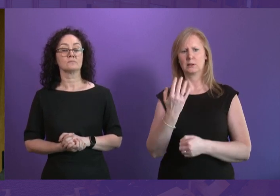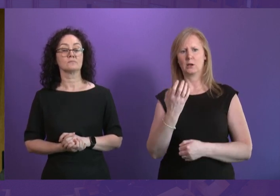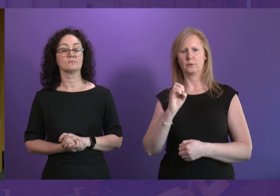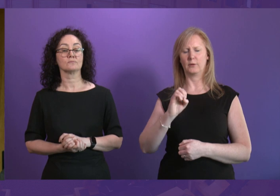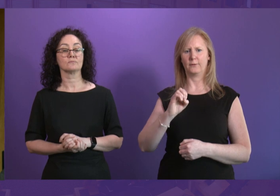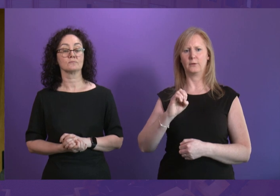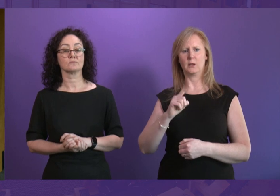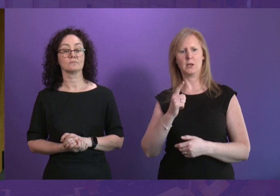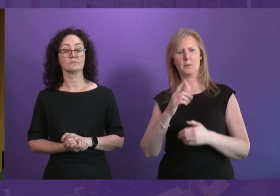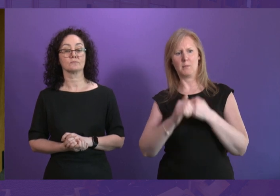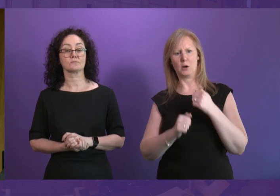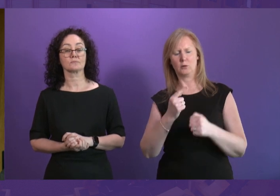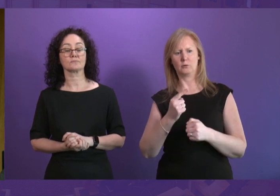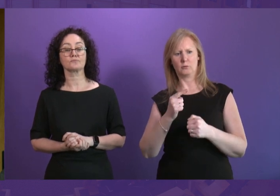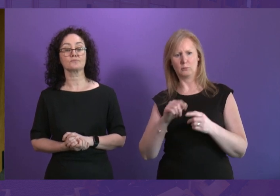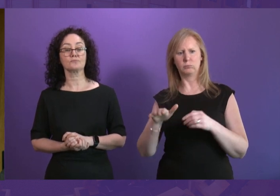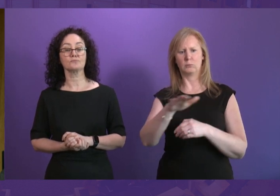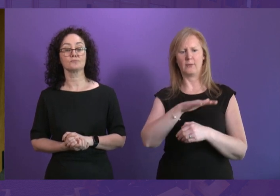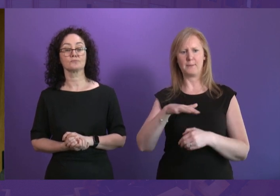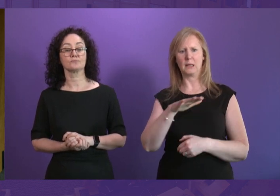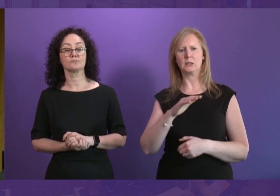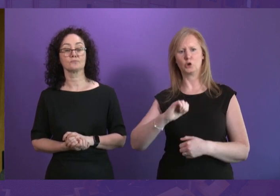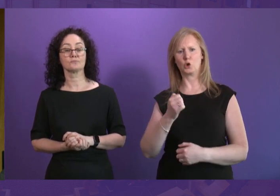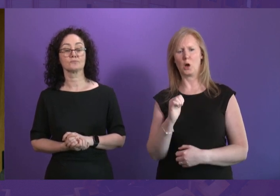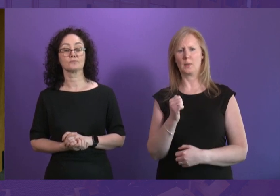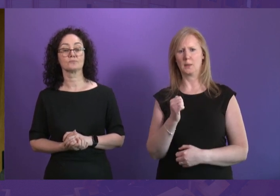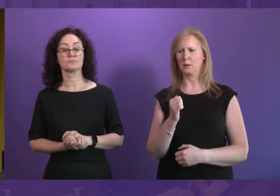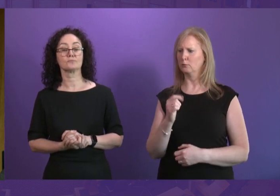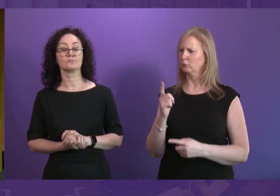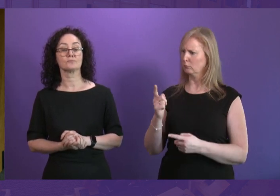for more than 70,000 families in Scotland, is the First Minister concerned, as I am,